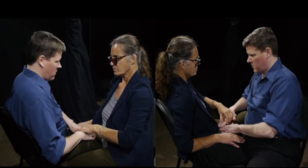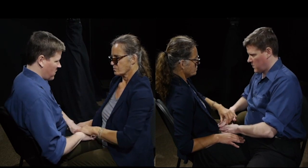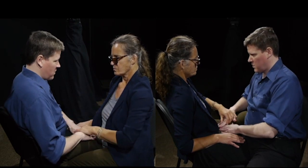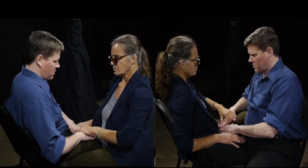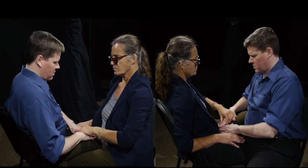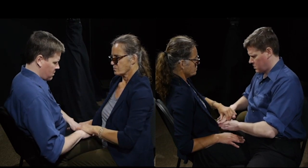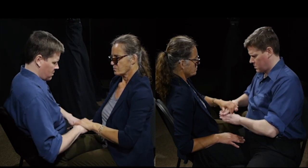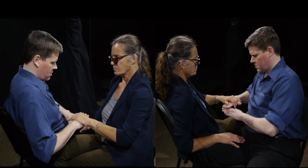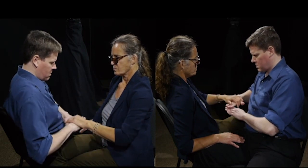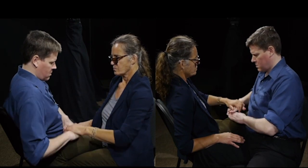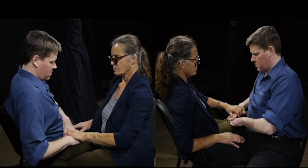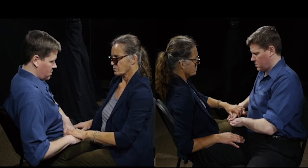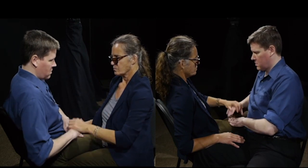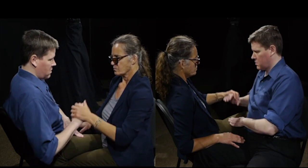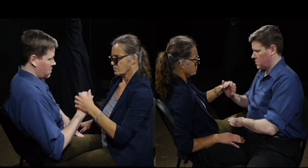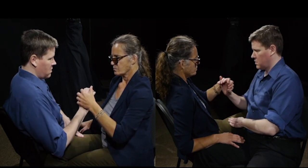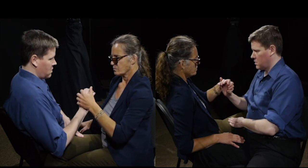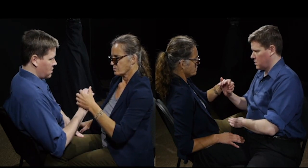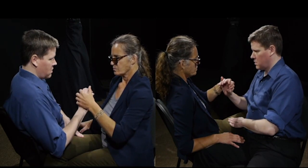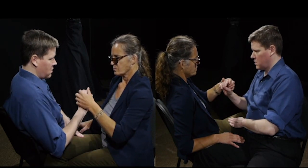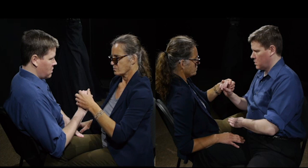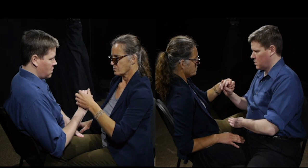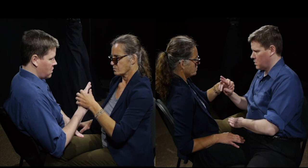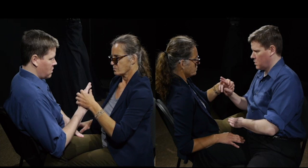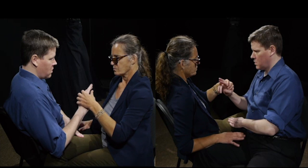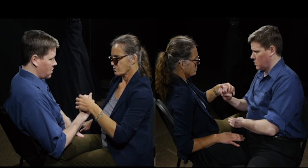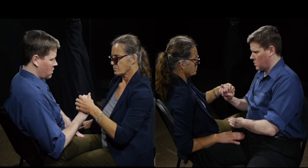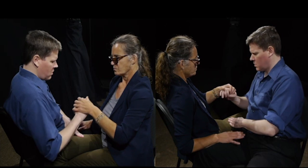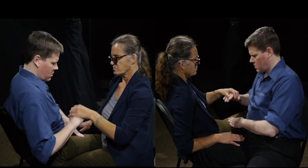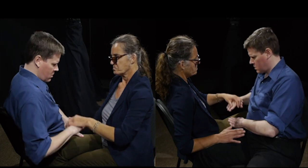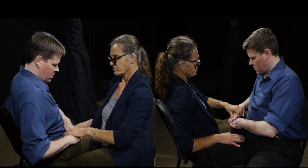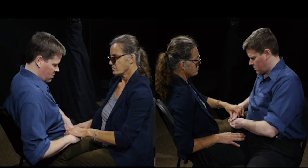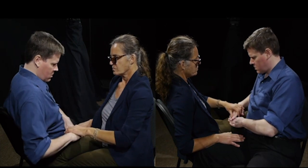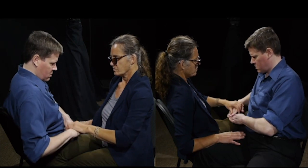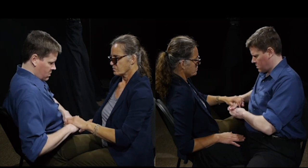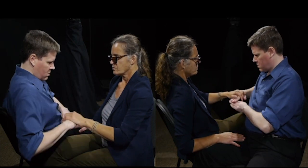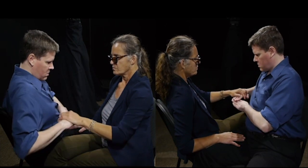The three categories are foreign, core, and spatial.